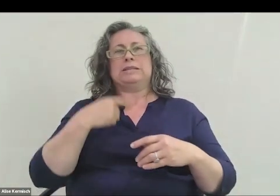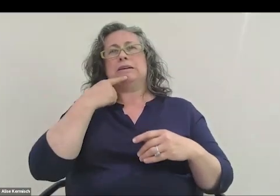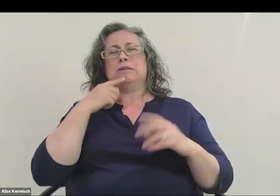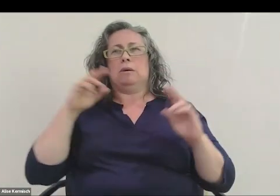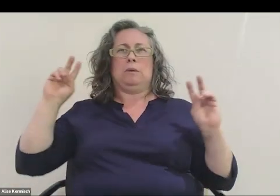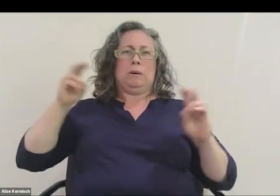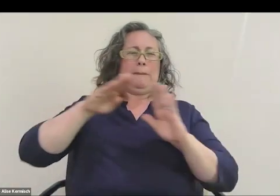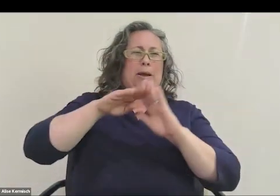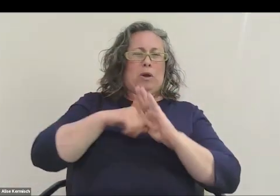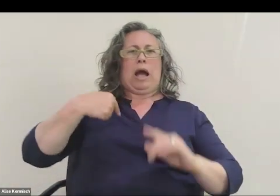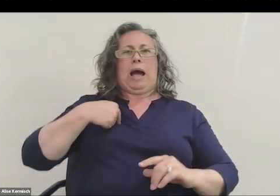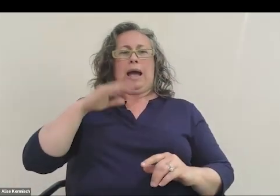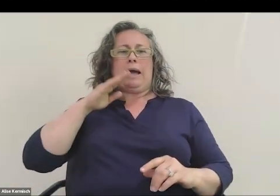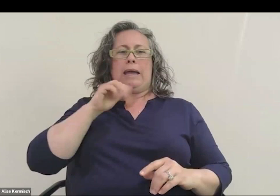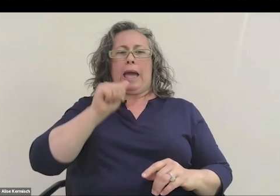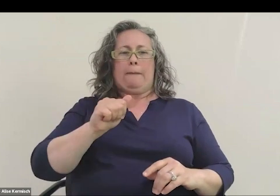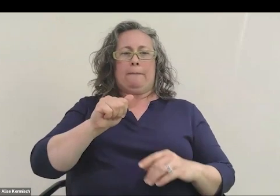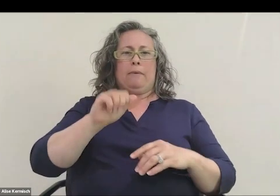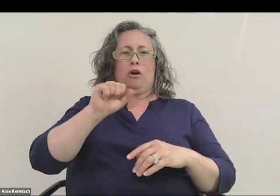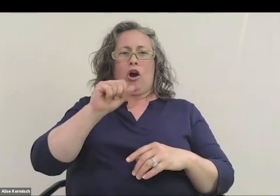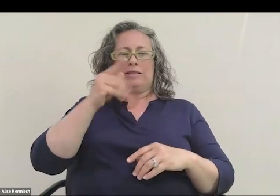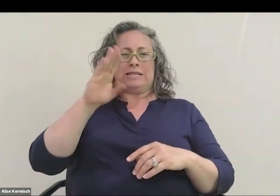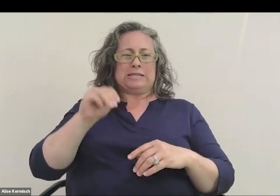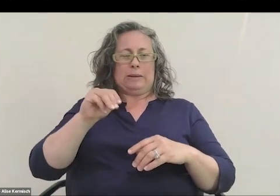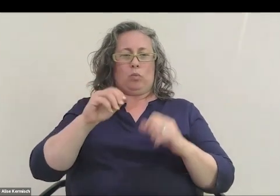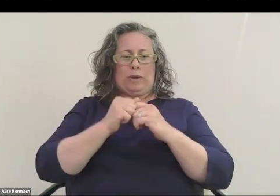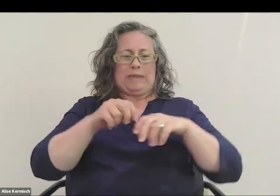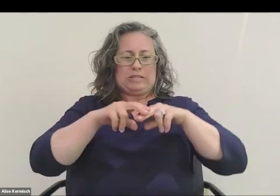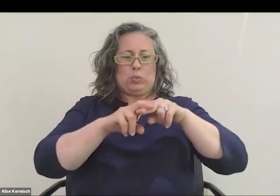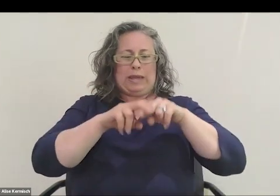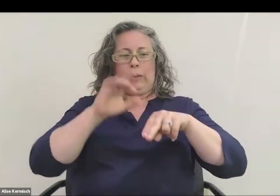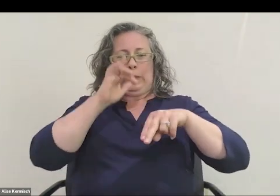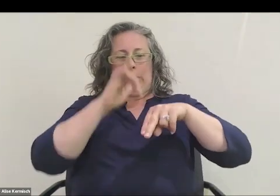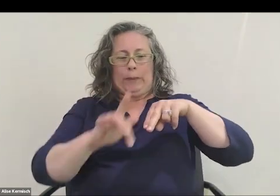It has a swing swinging without a child in it and creakiness,